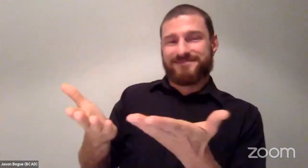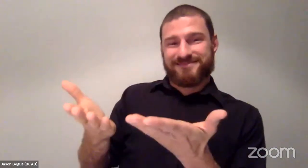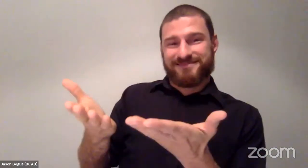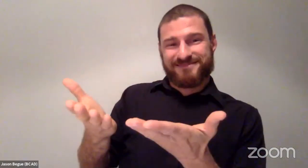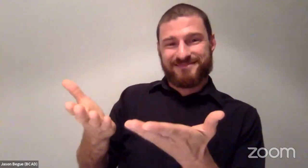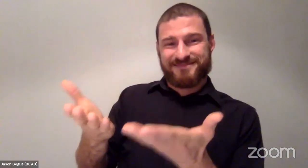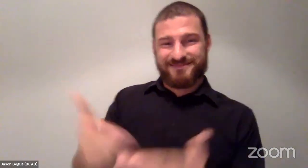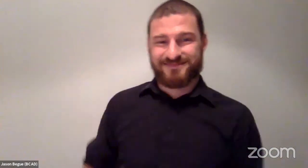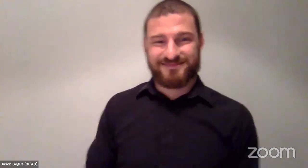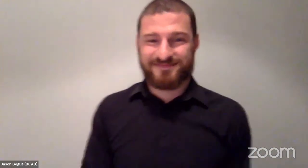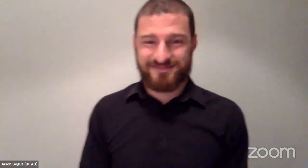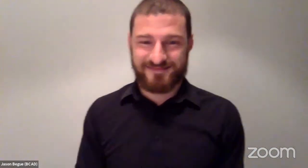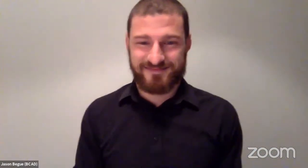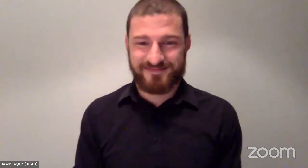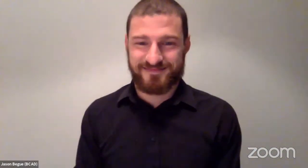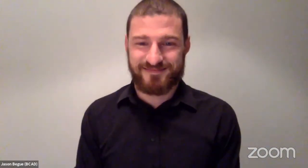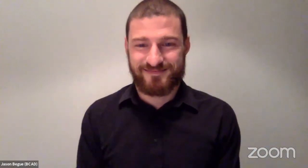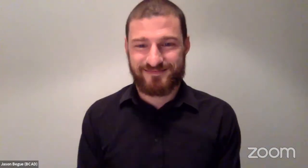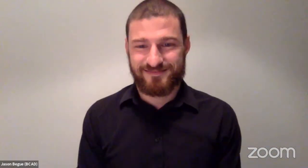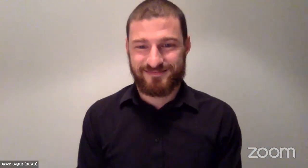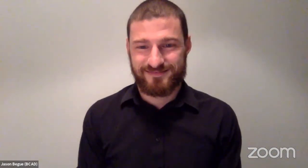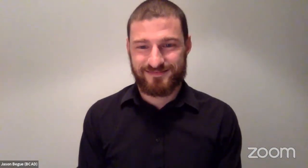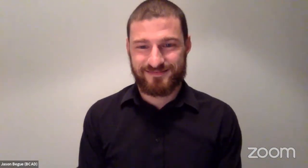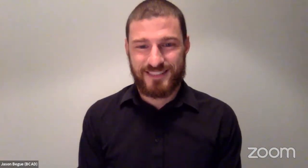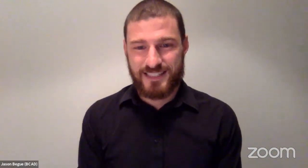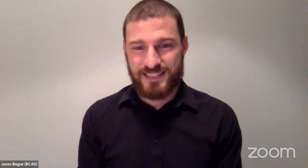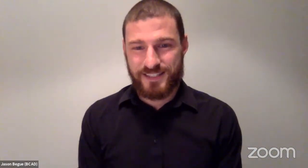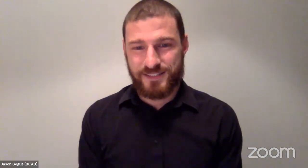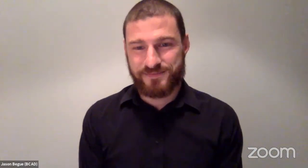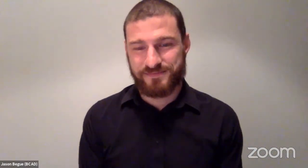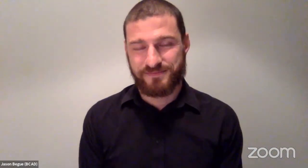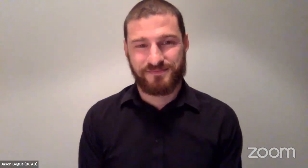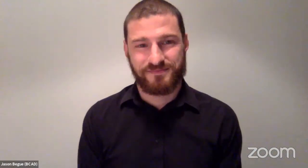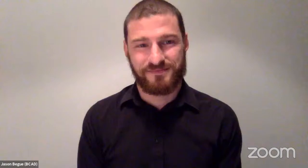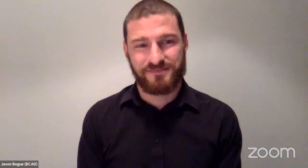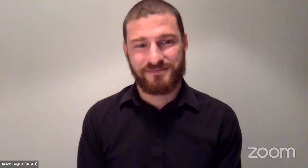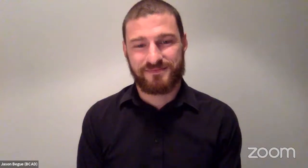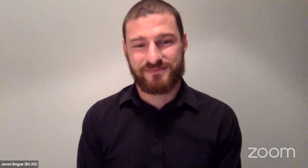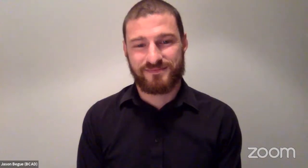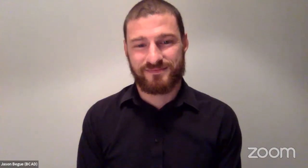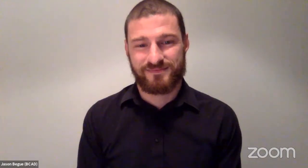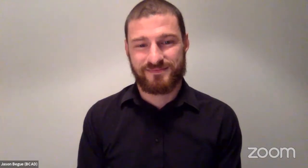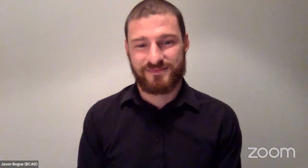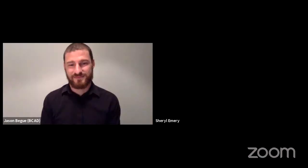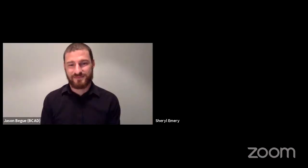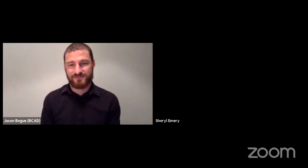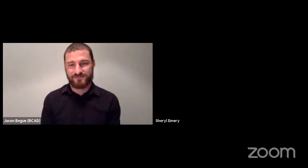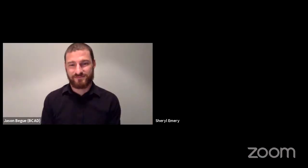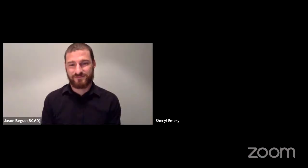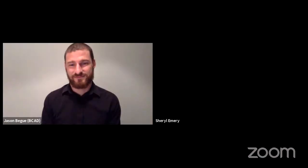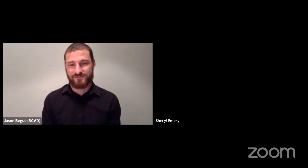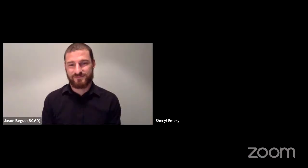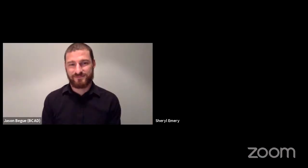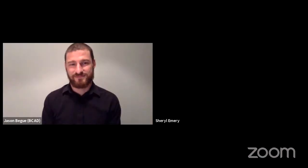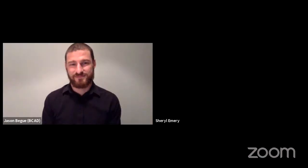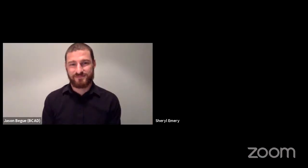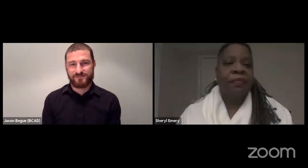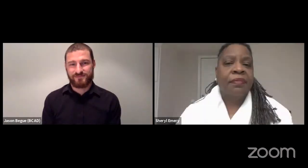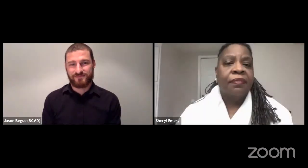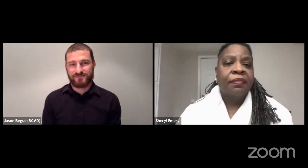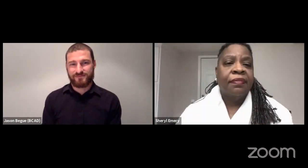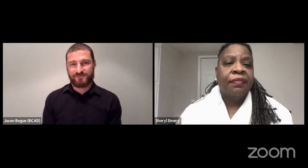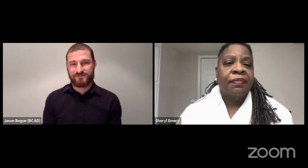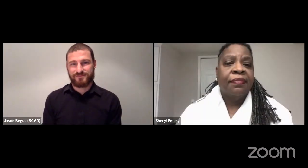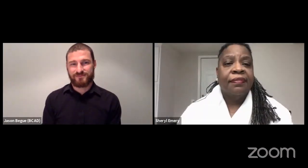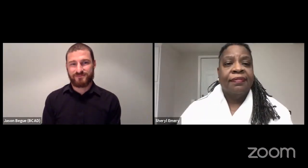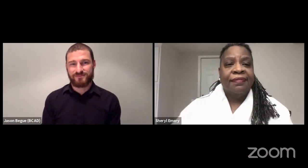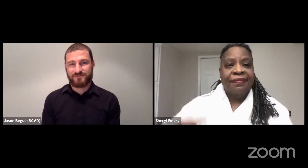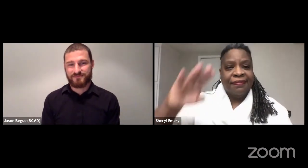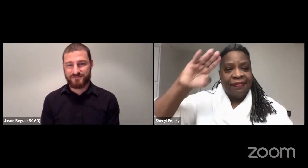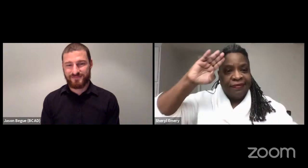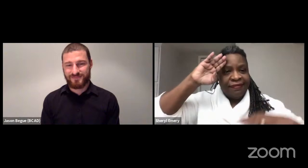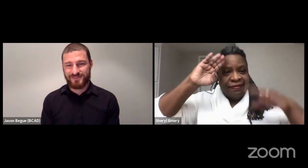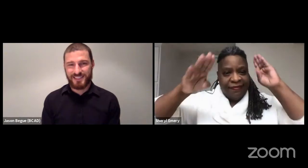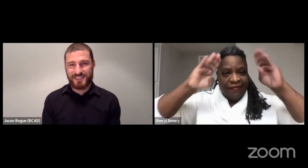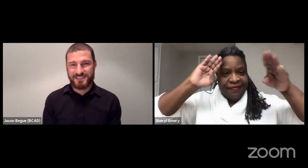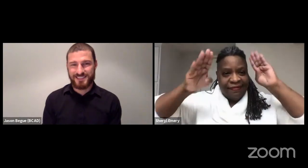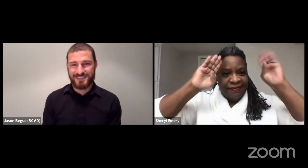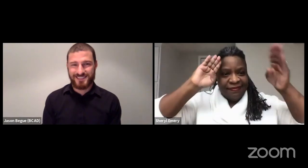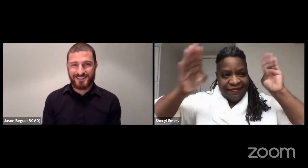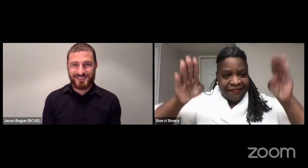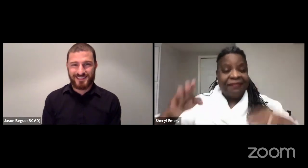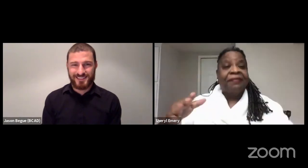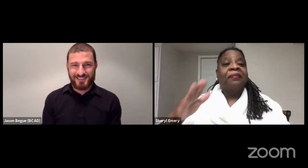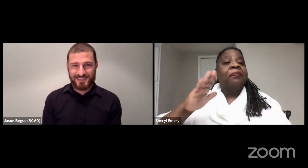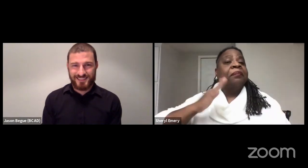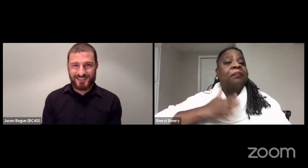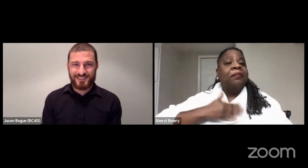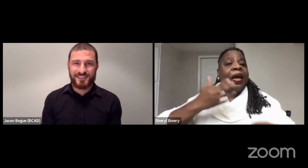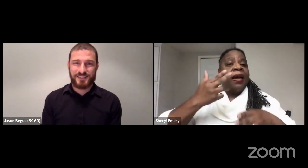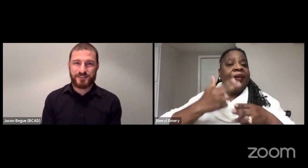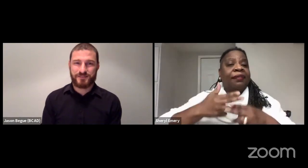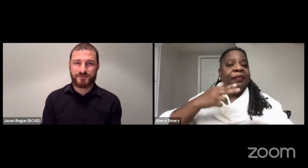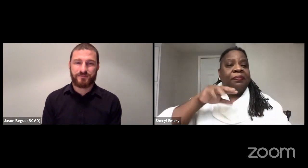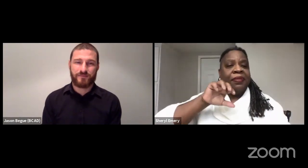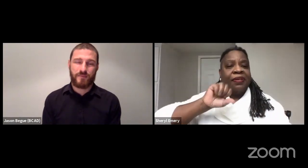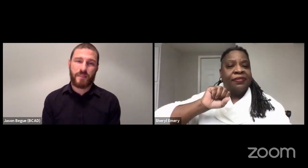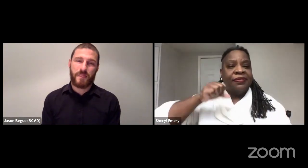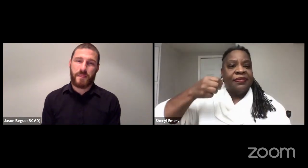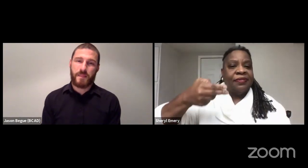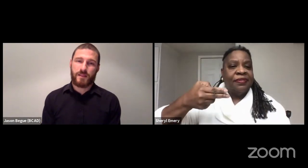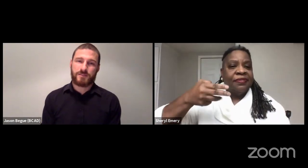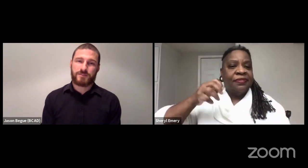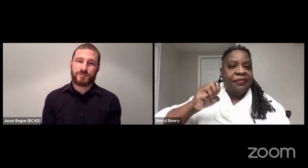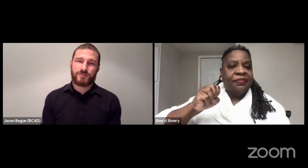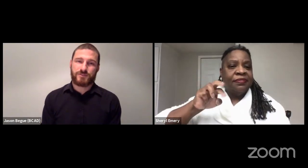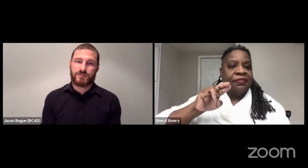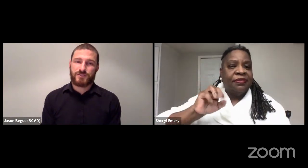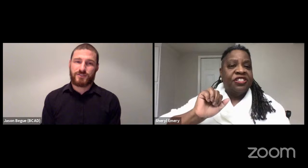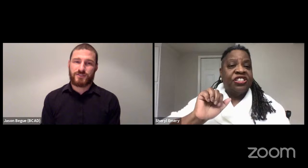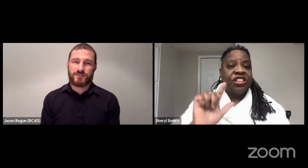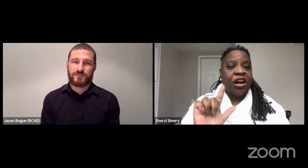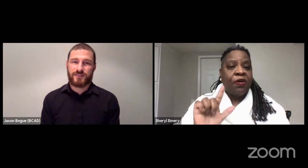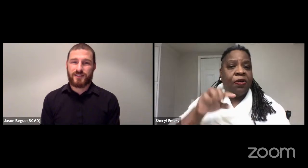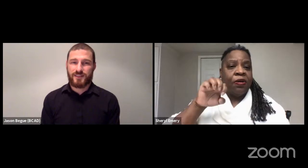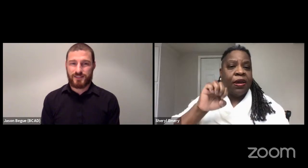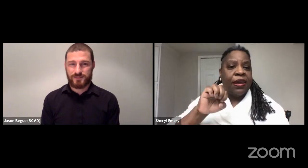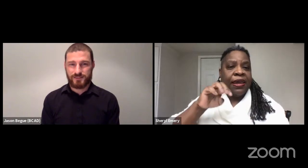is Sheryl. SHERYL EMERY: Good evening, everyone. My name